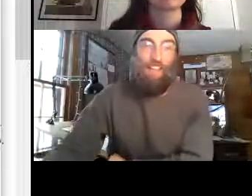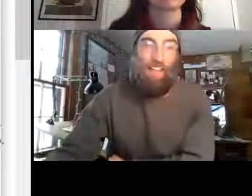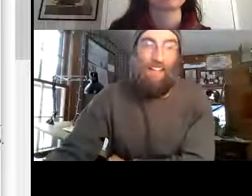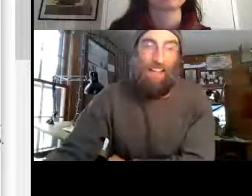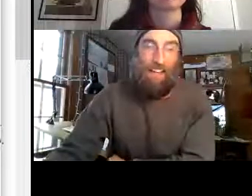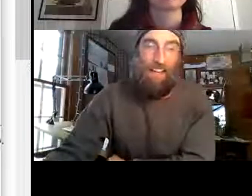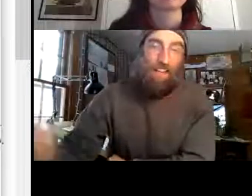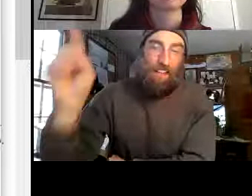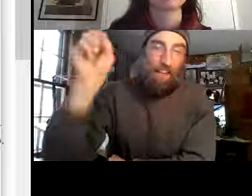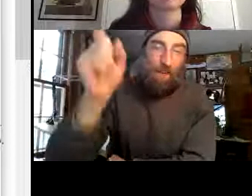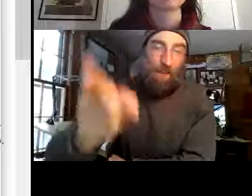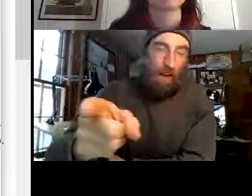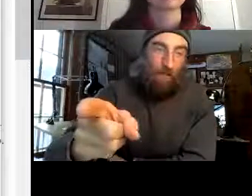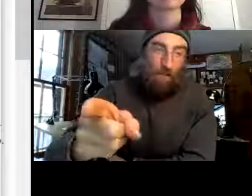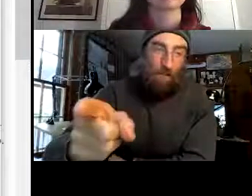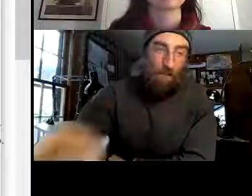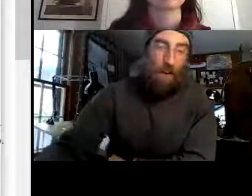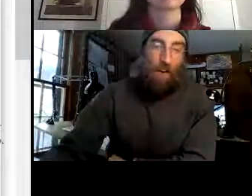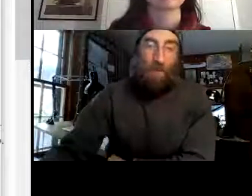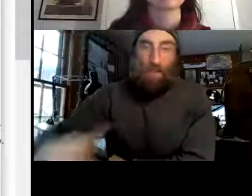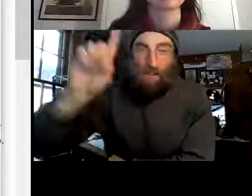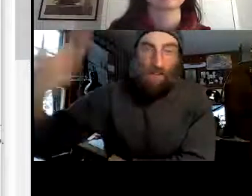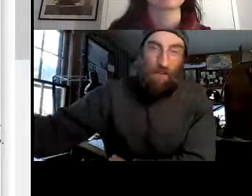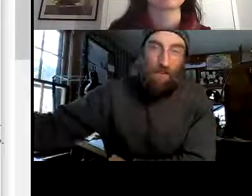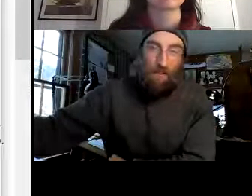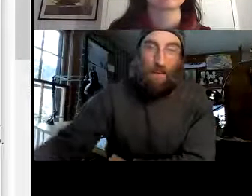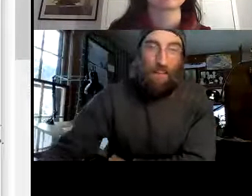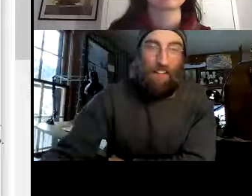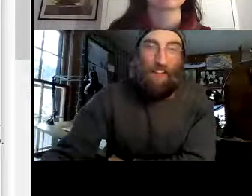class, they said you don't have to go to firewood duty, you go do your reading class.